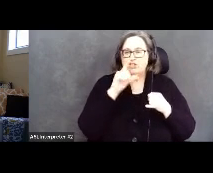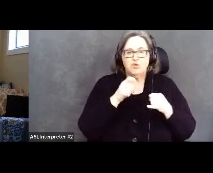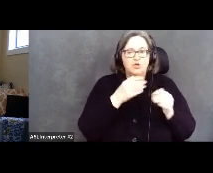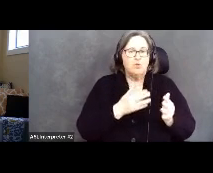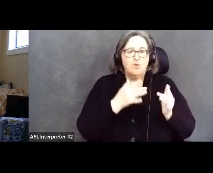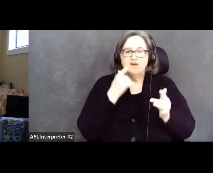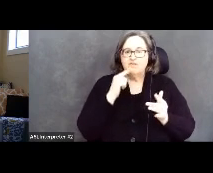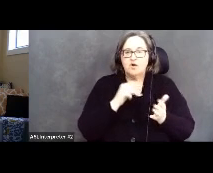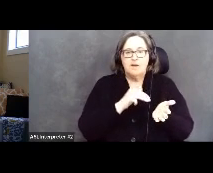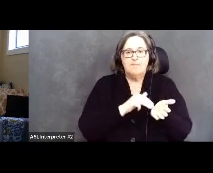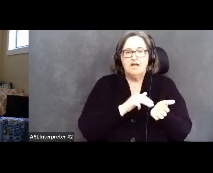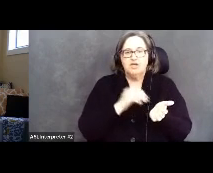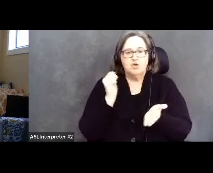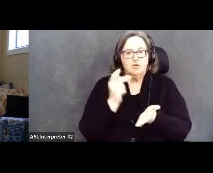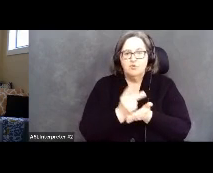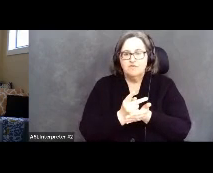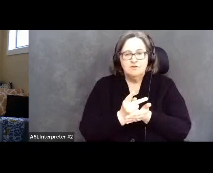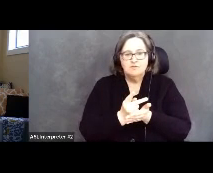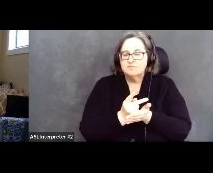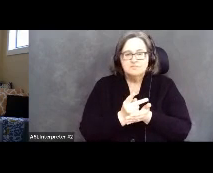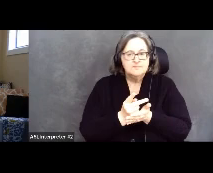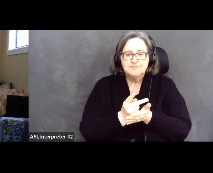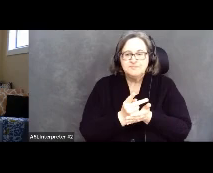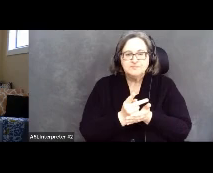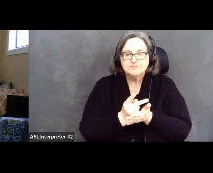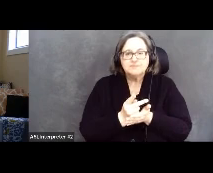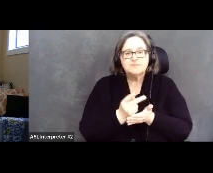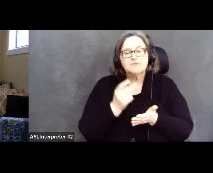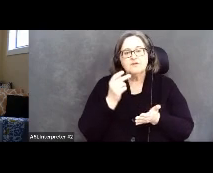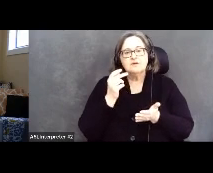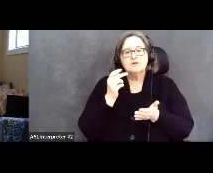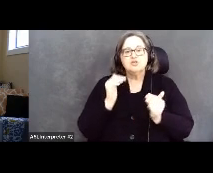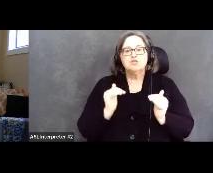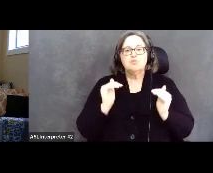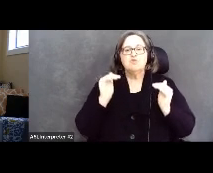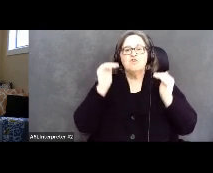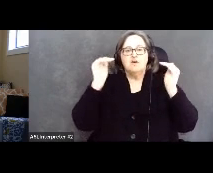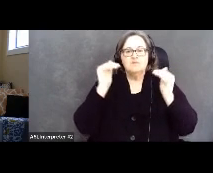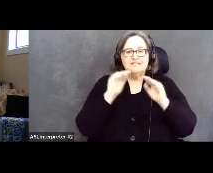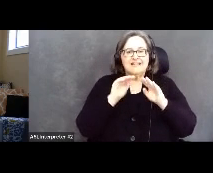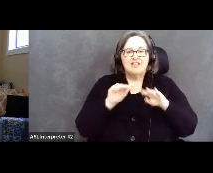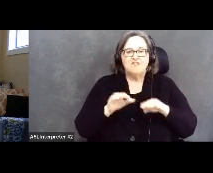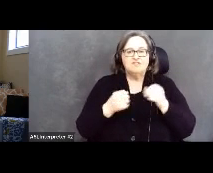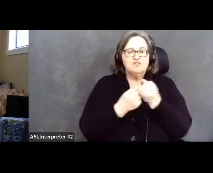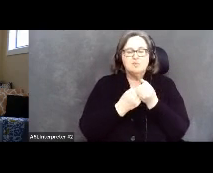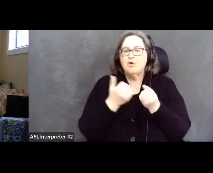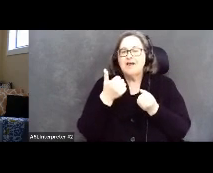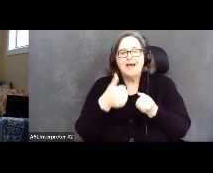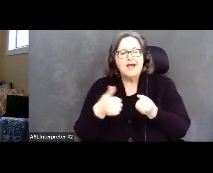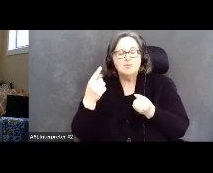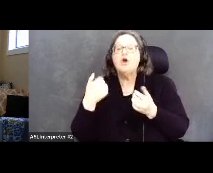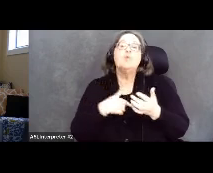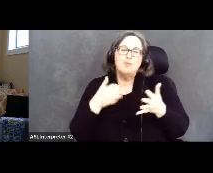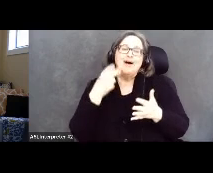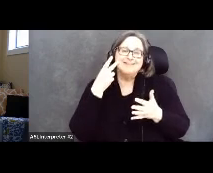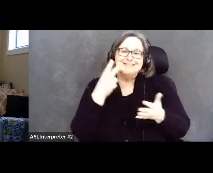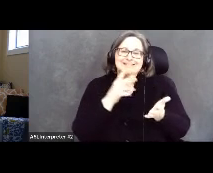medical approval to move up to these levels of support. We want anymore to see a doctor if they